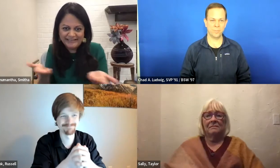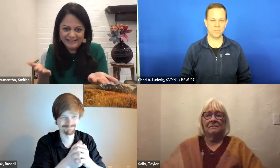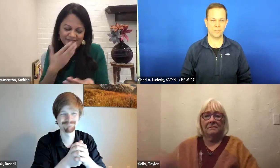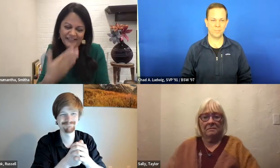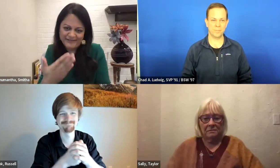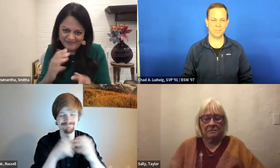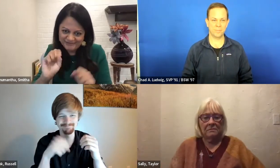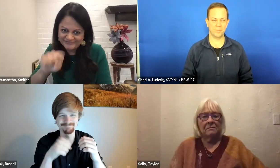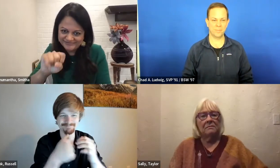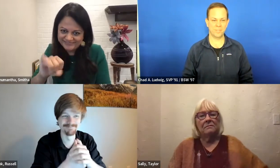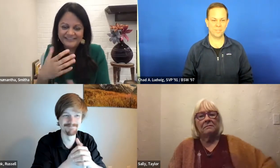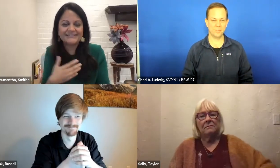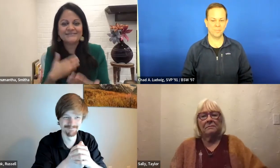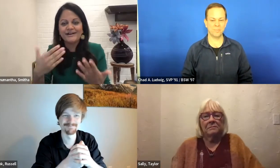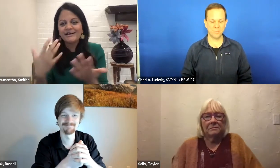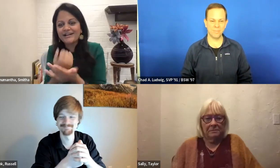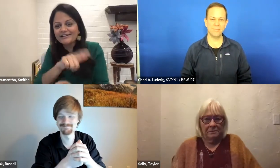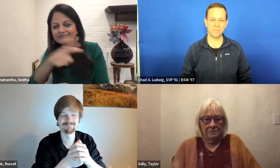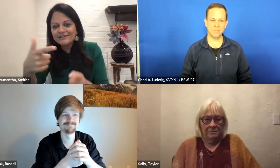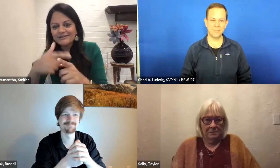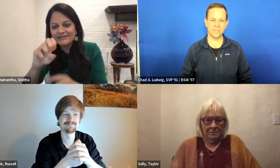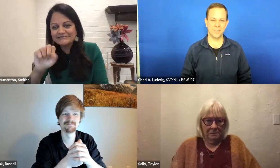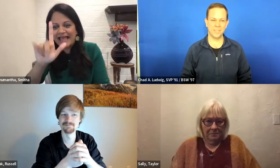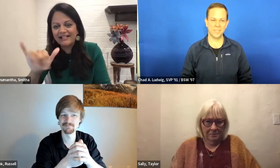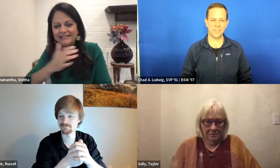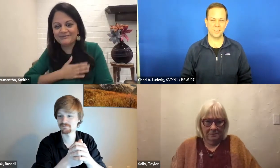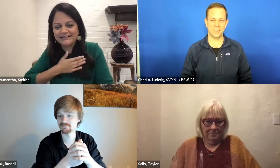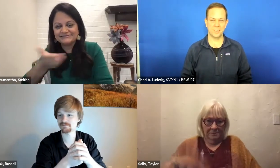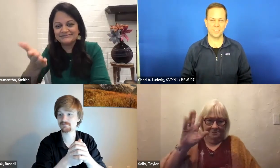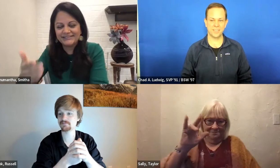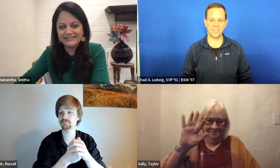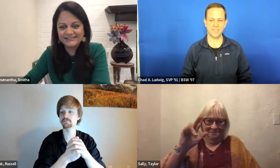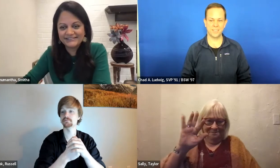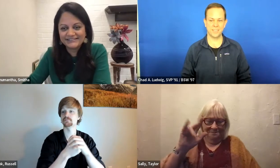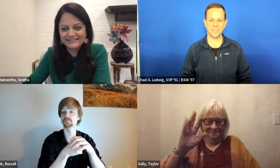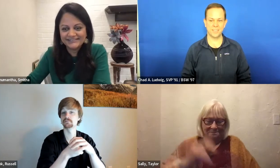Thank you for your willingness to be here and share your story. Sure. OK, so lastly, Sally,